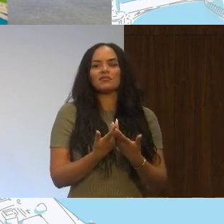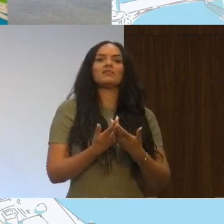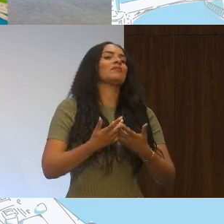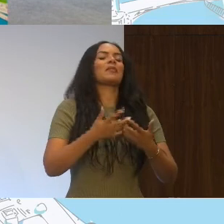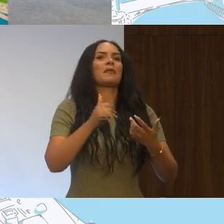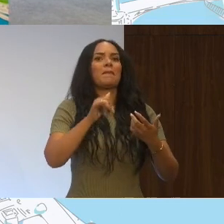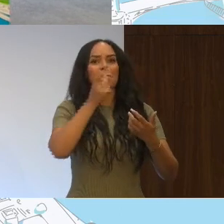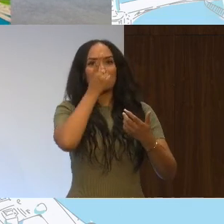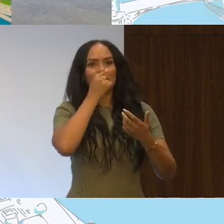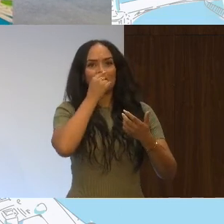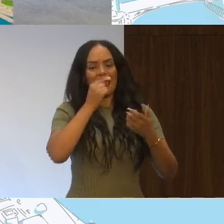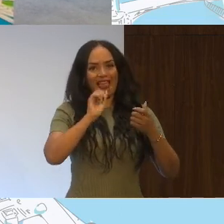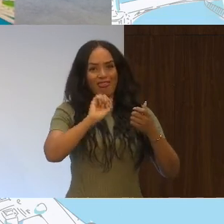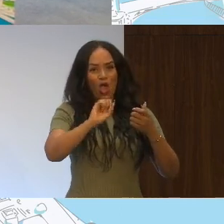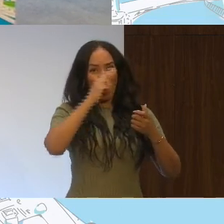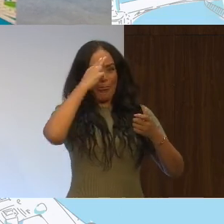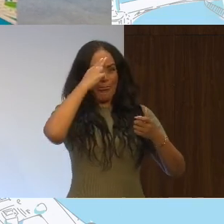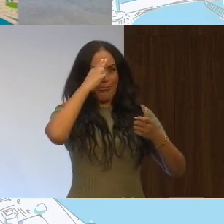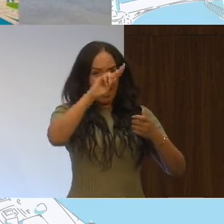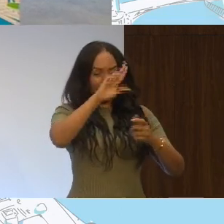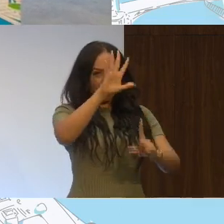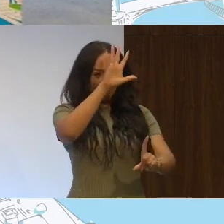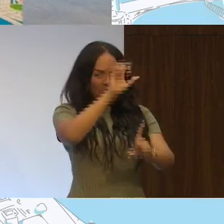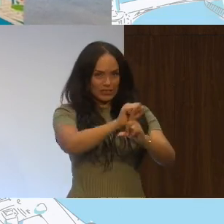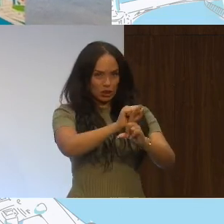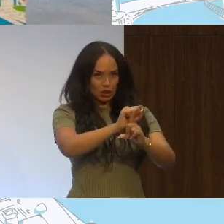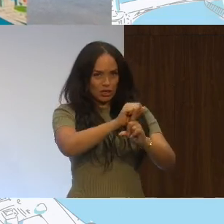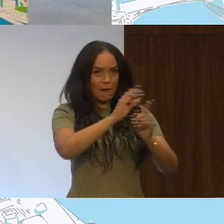and having the name of migraine not necessarily altered